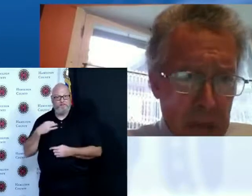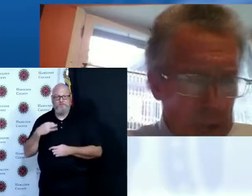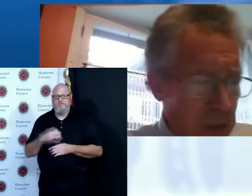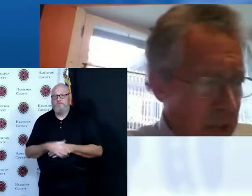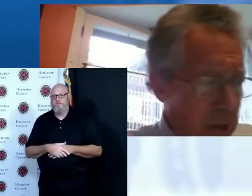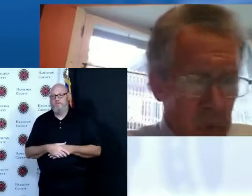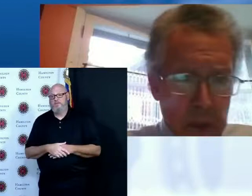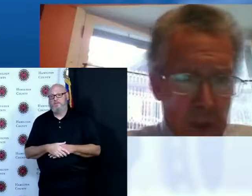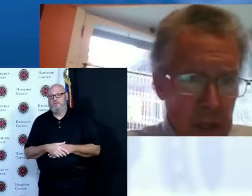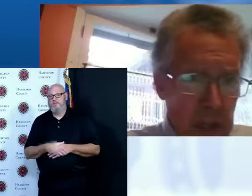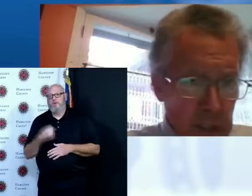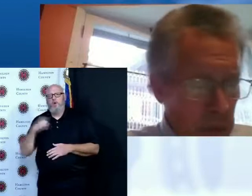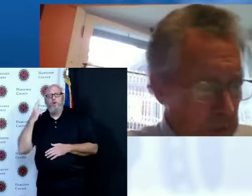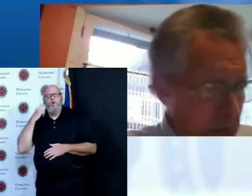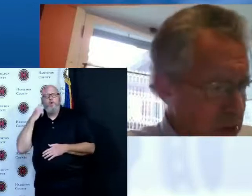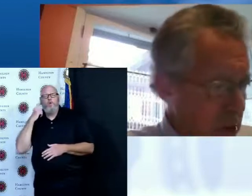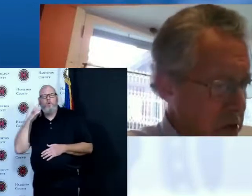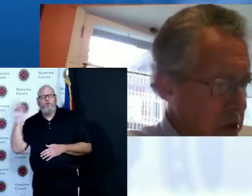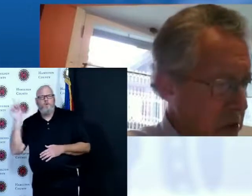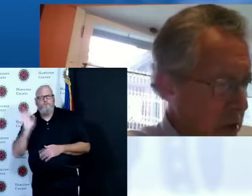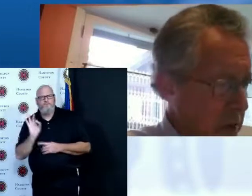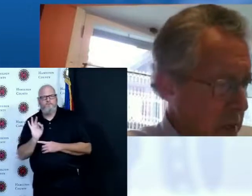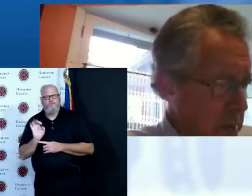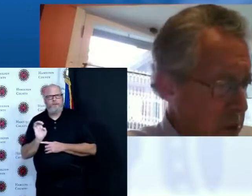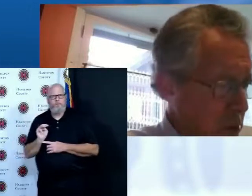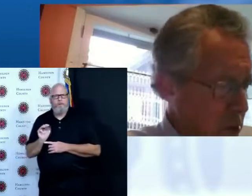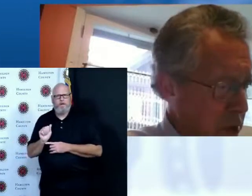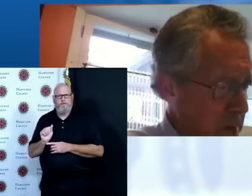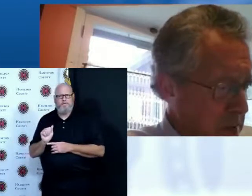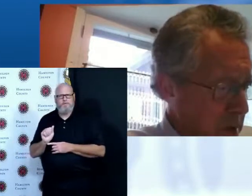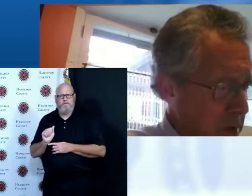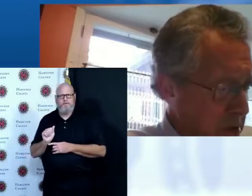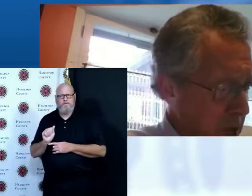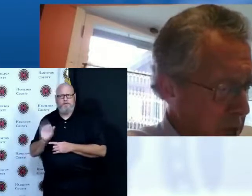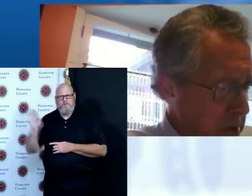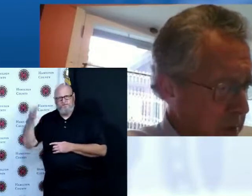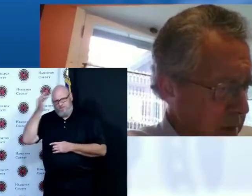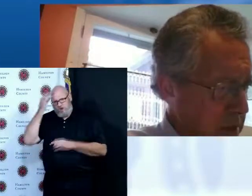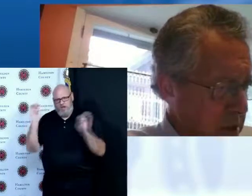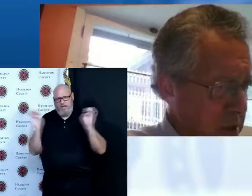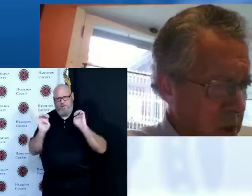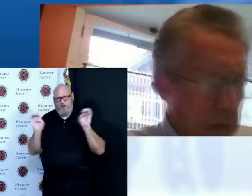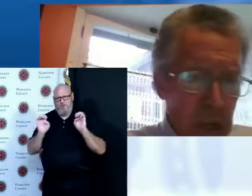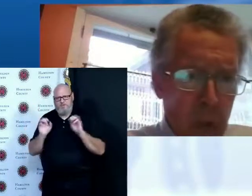vaccination when those you know mass doses start to come in school gyms stadiums convention centers